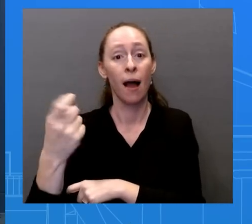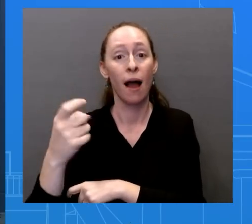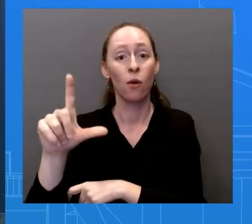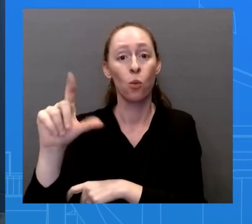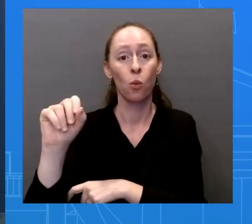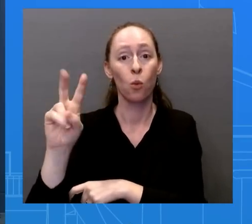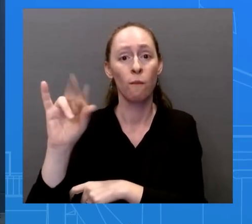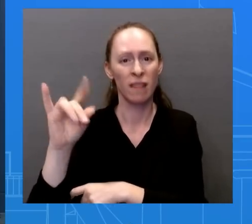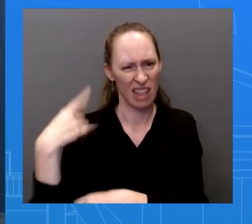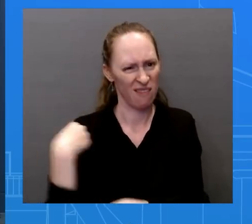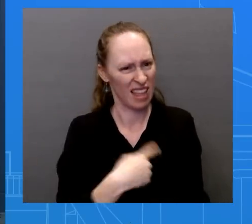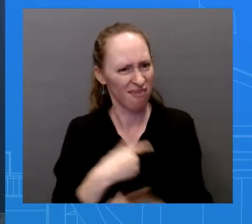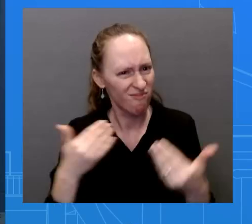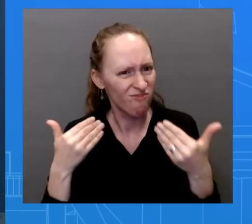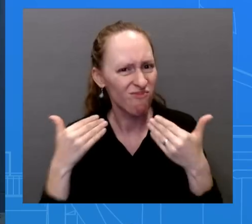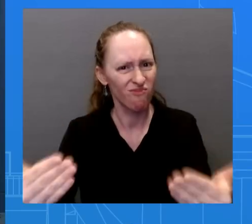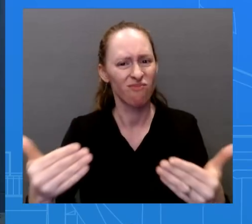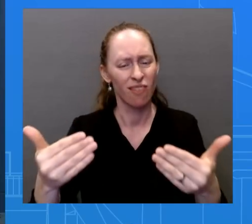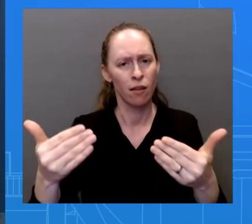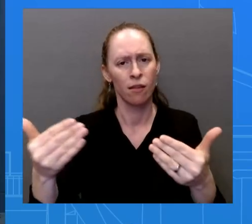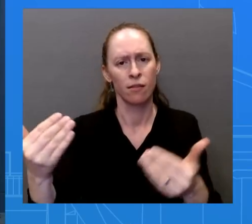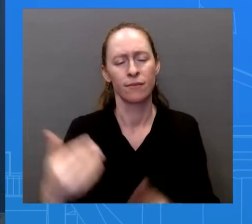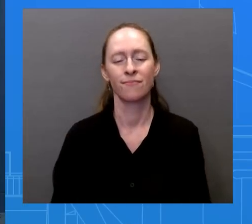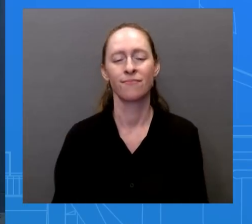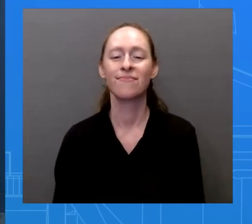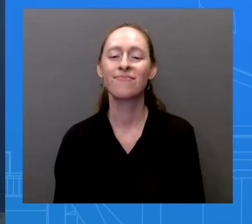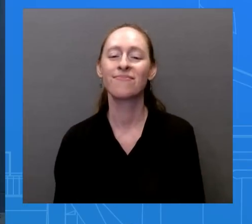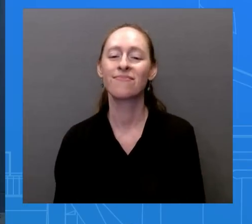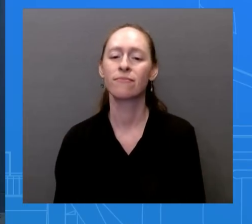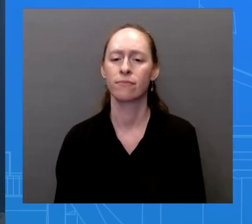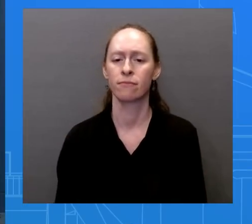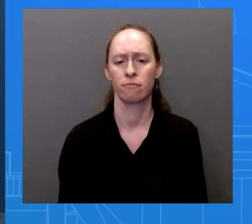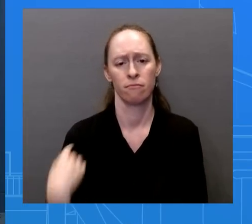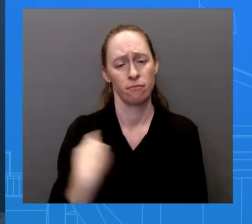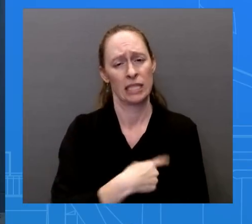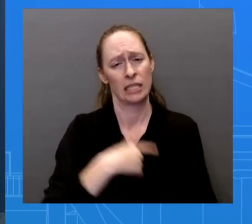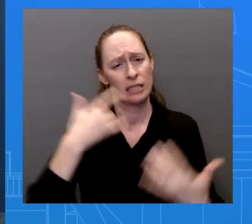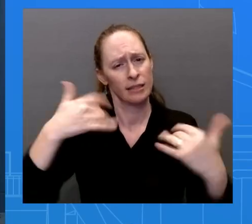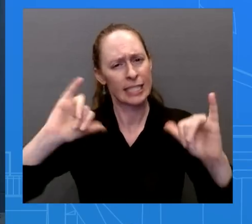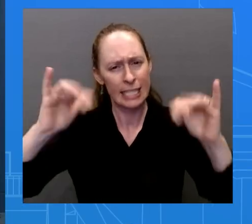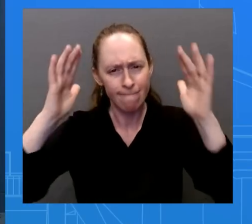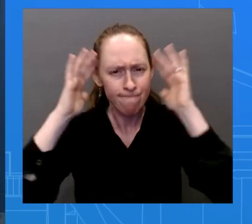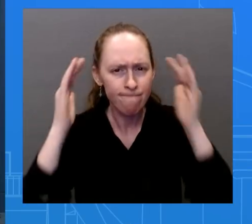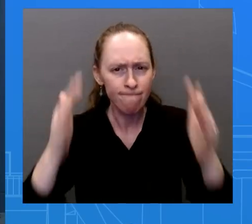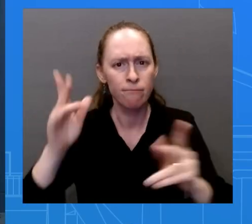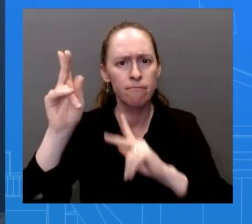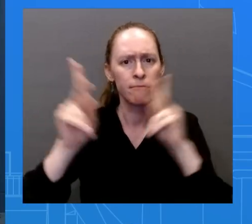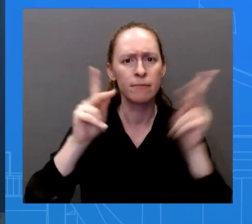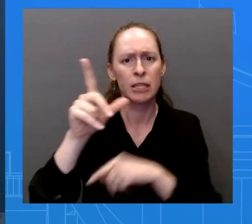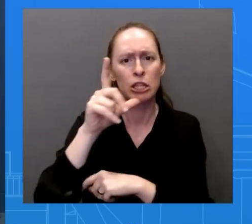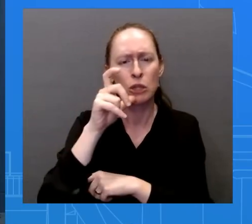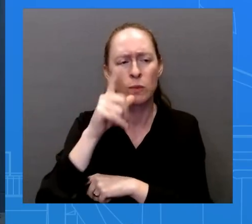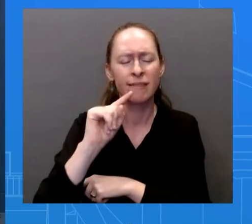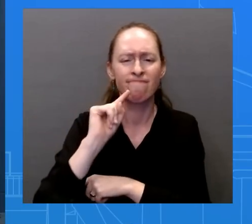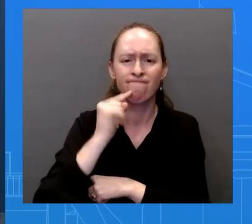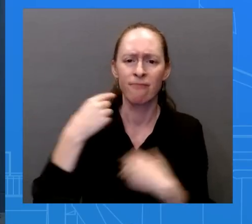on bringing down serious illness and deaths. And the single-most important thing people can do to protect themselves,